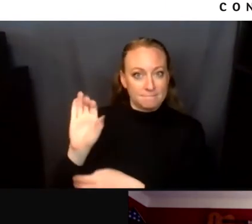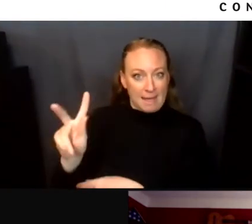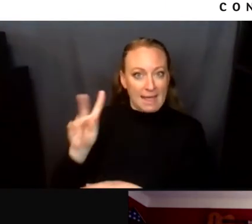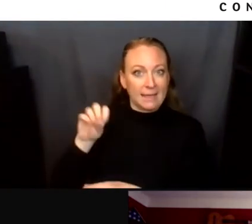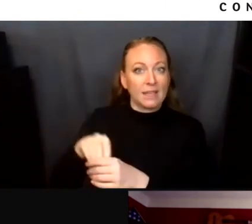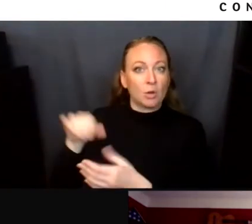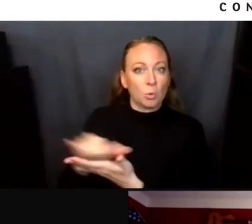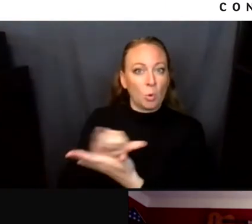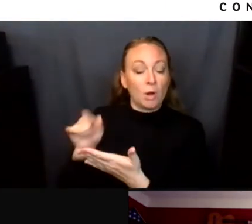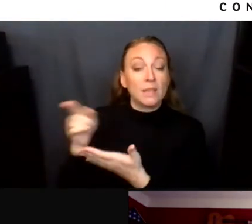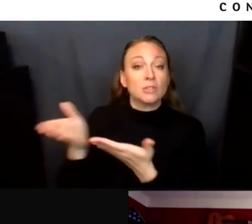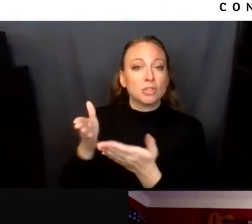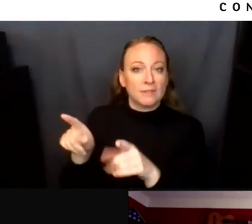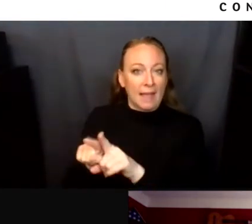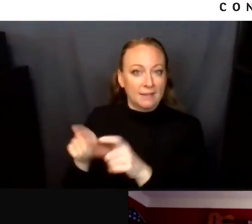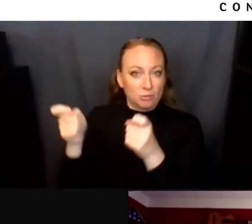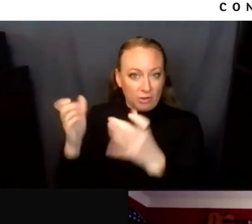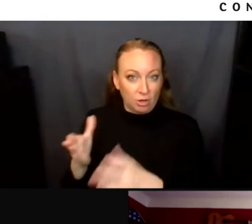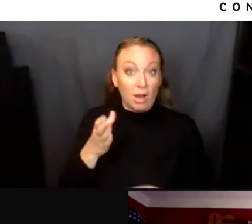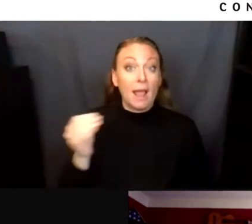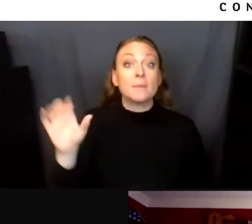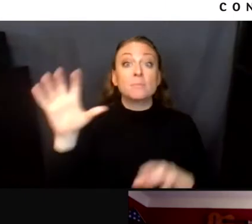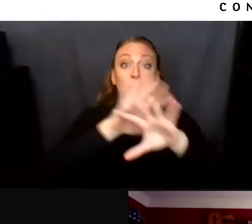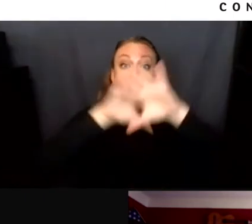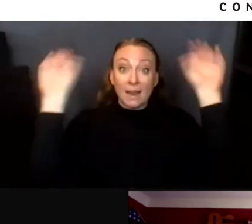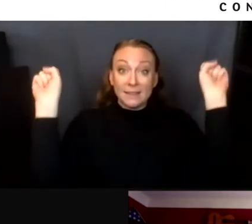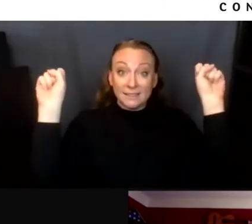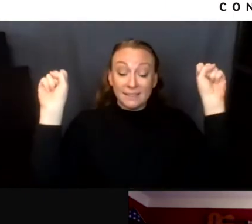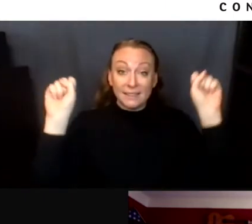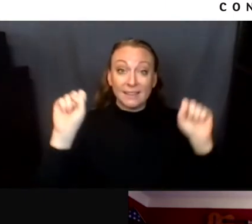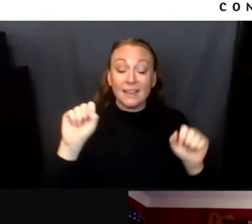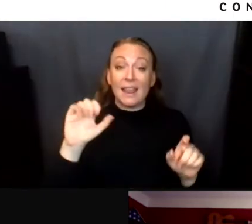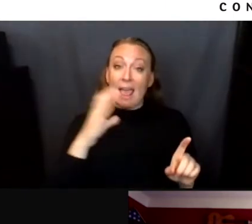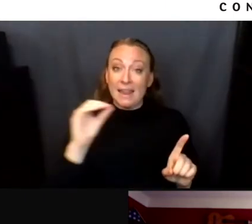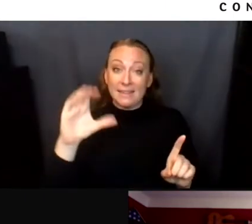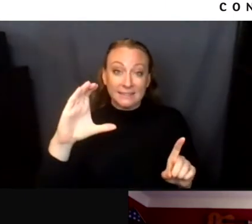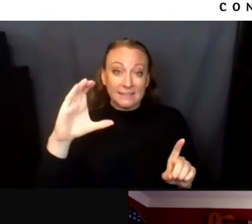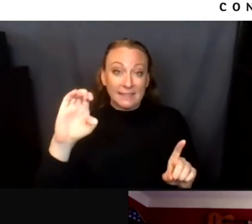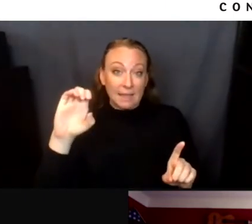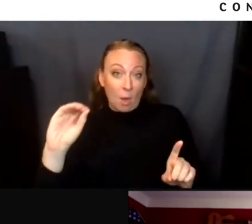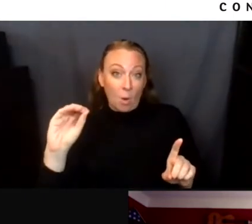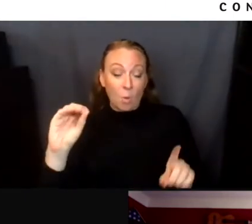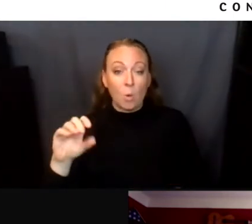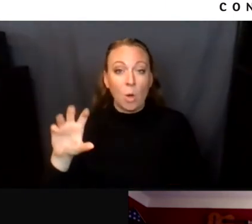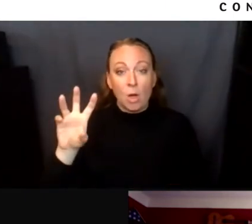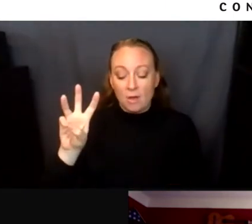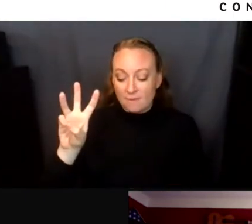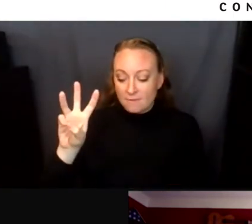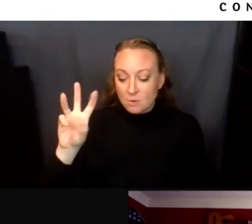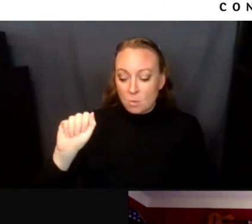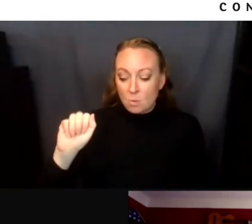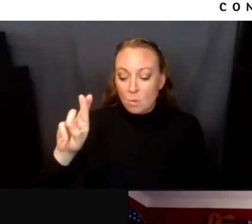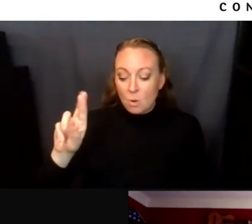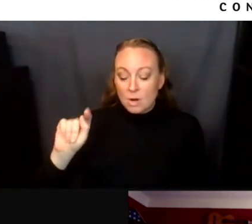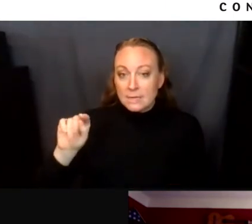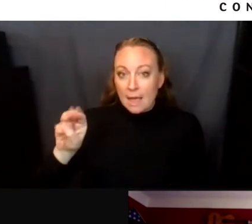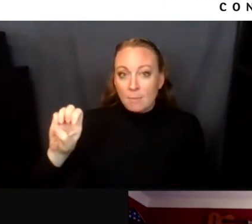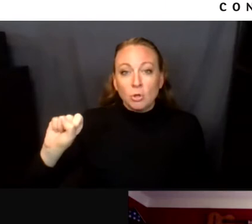and then as President and CEO of Wertheim Schroeder Investment Services.